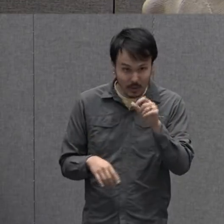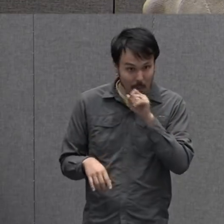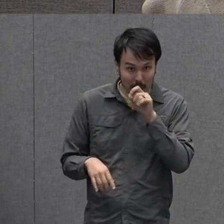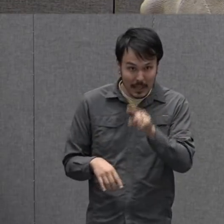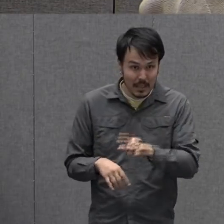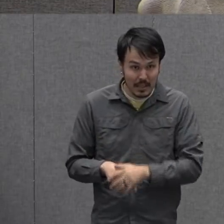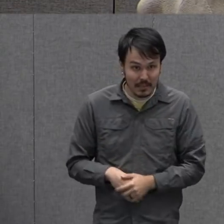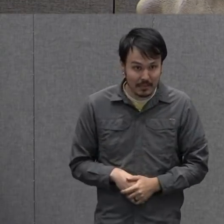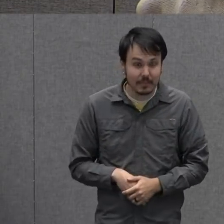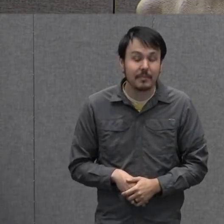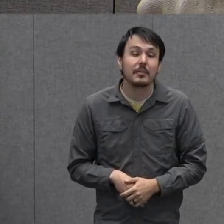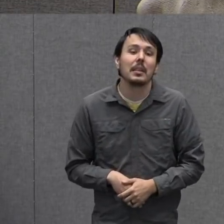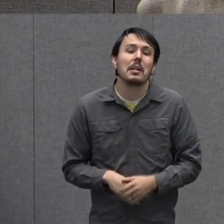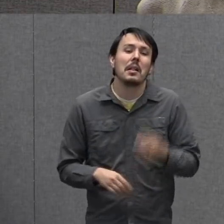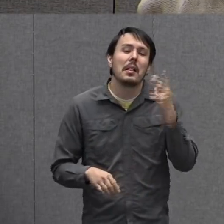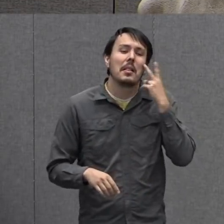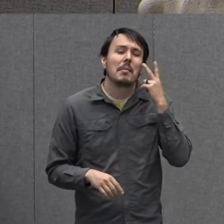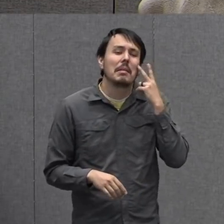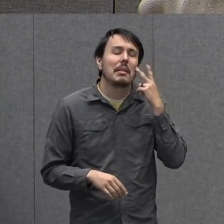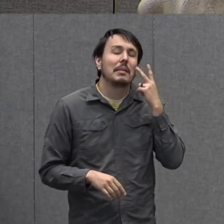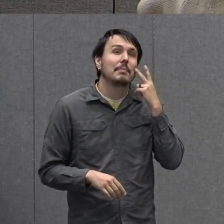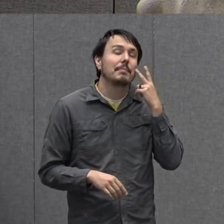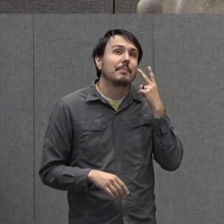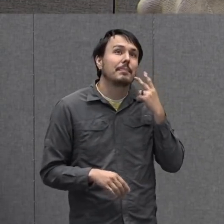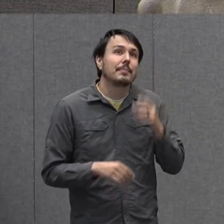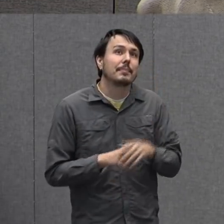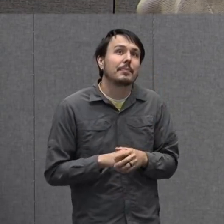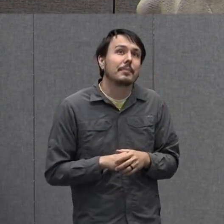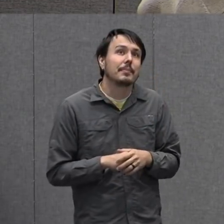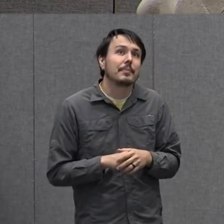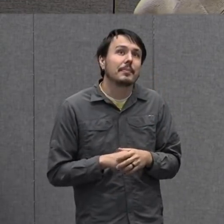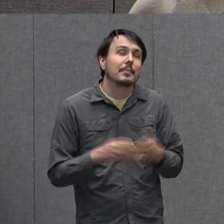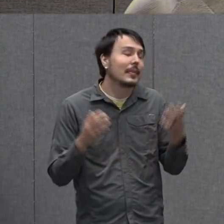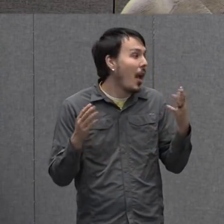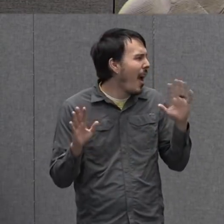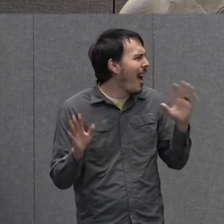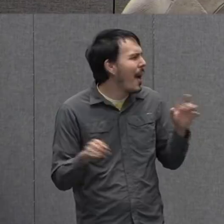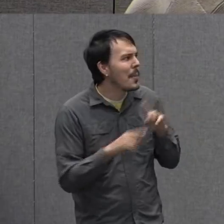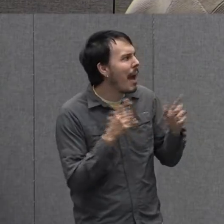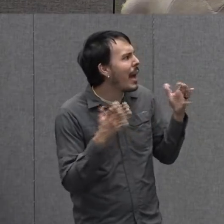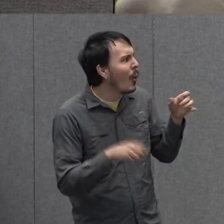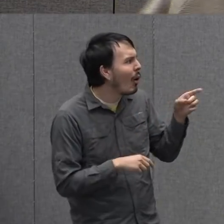Let me see, let me see, let me try. I don't, but I don't want you to maybe get,